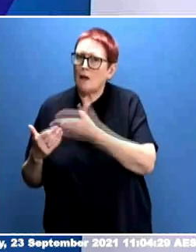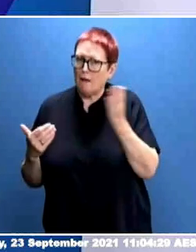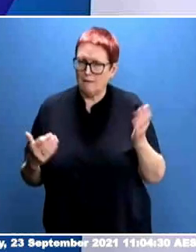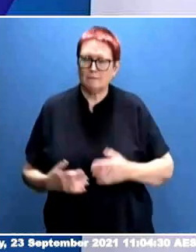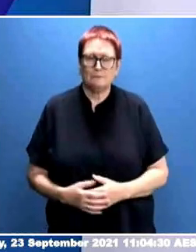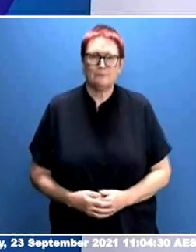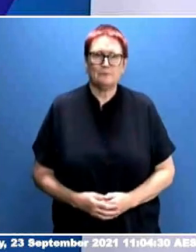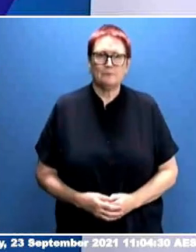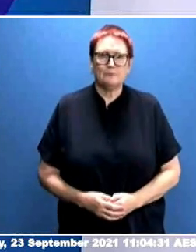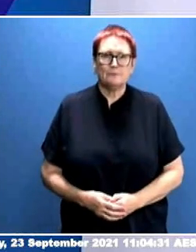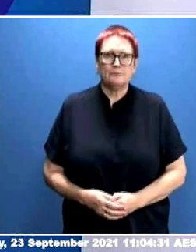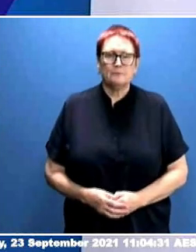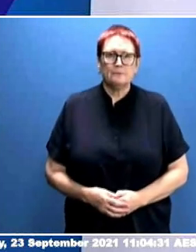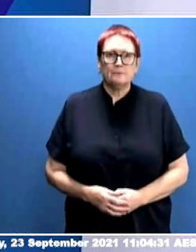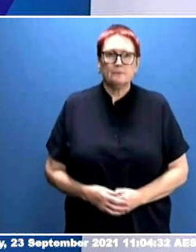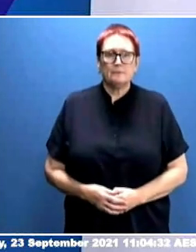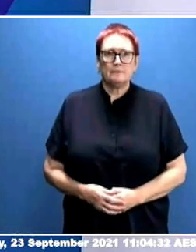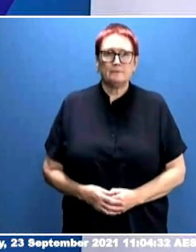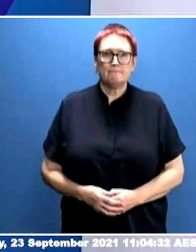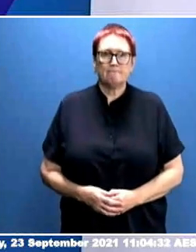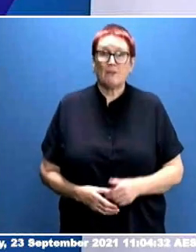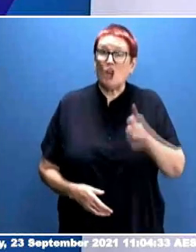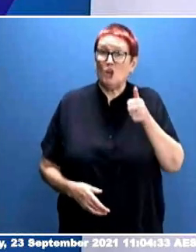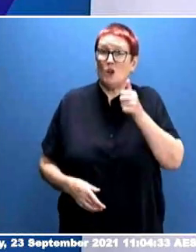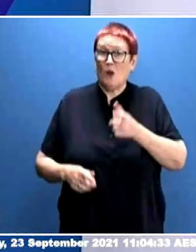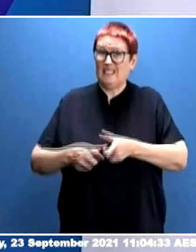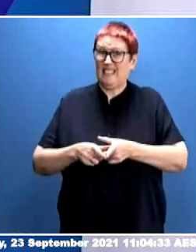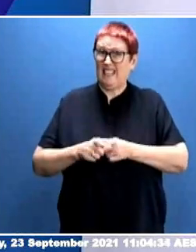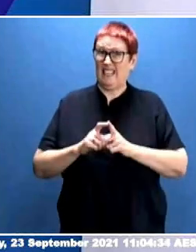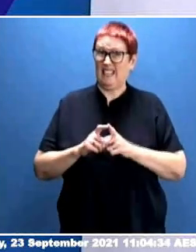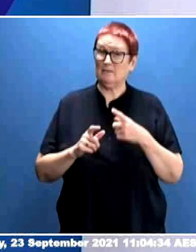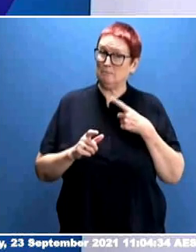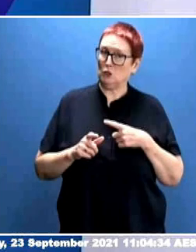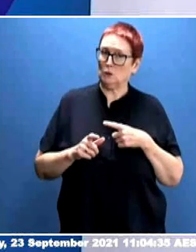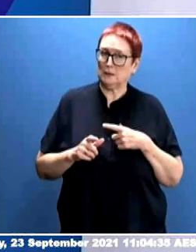that there's a very difficult balancing act, because you're restricting the liberty of a child but at the same time